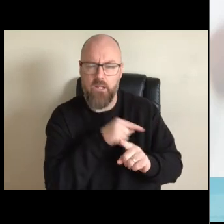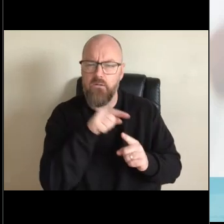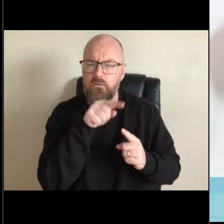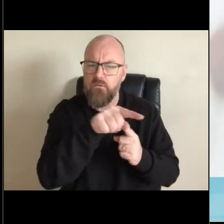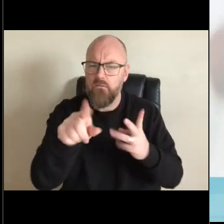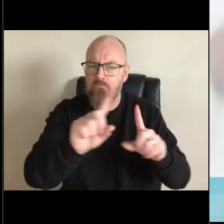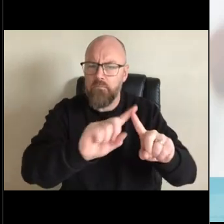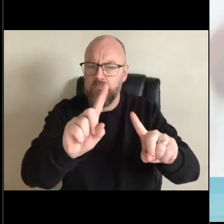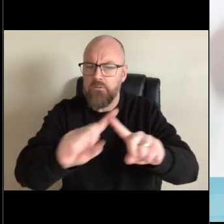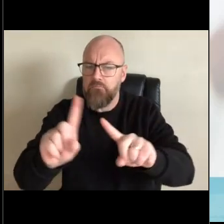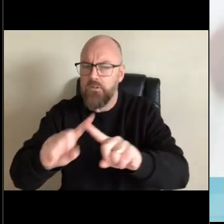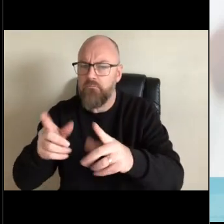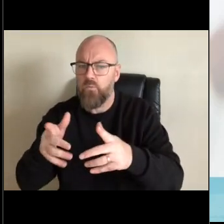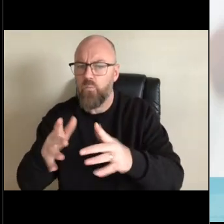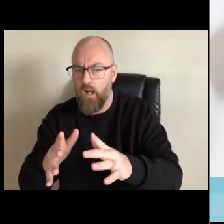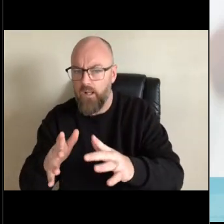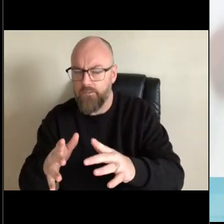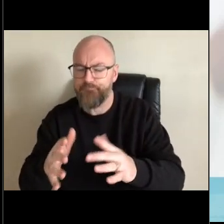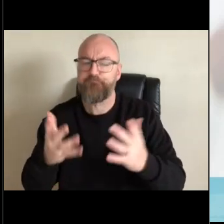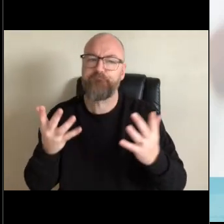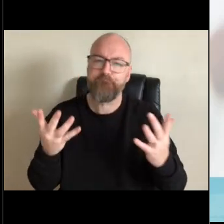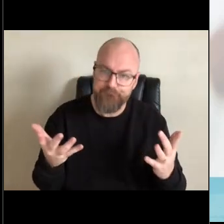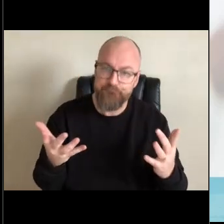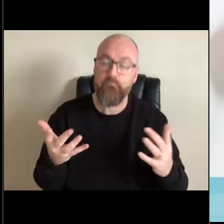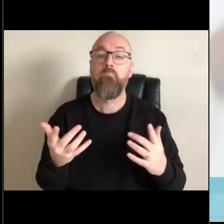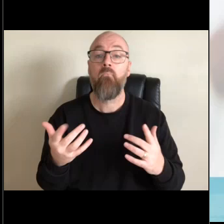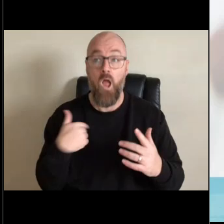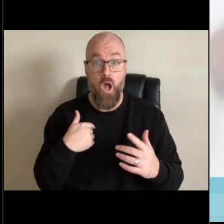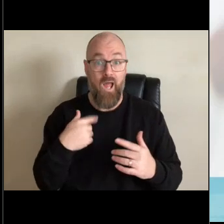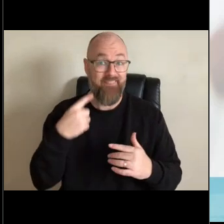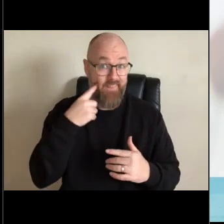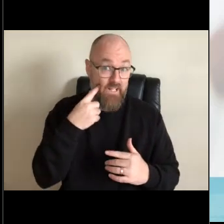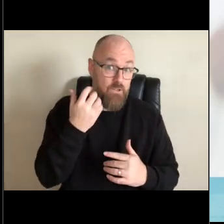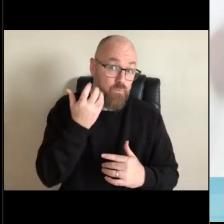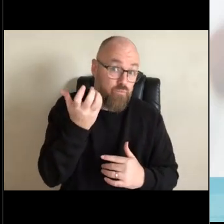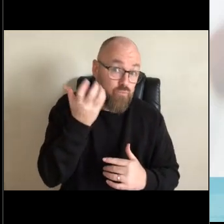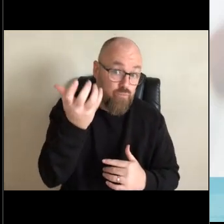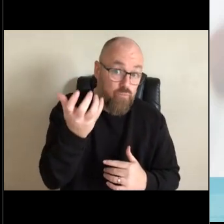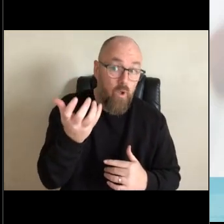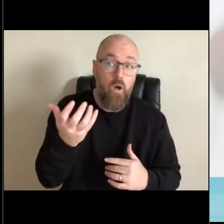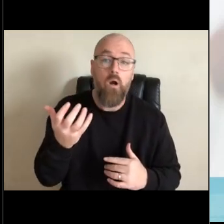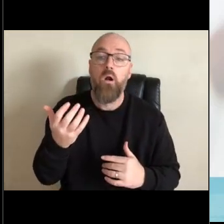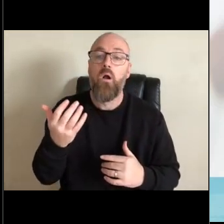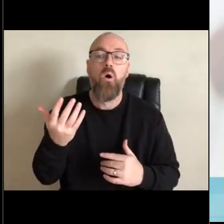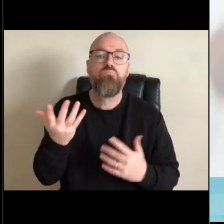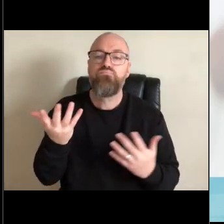will be a settled position at some point when we get a decision from um one of the higher courts